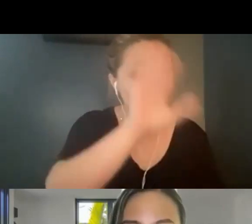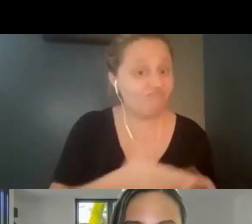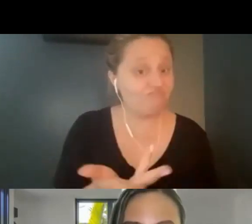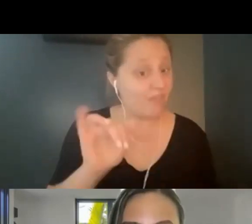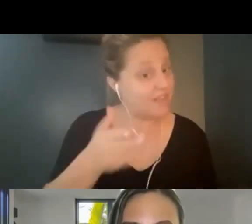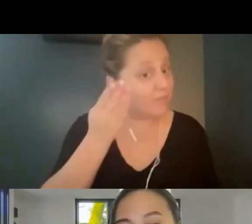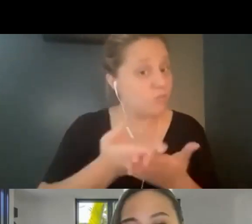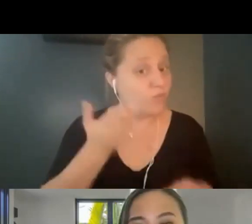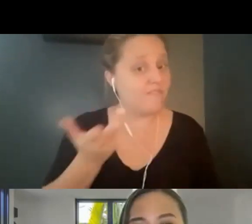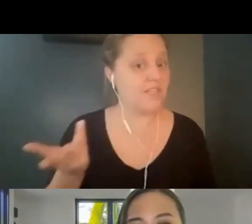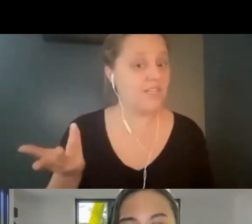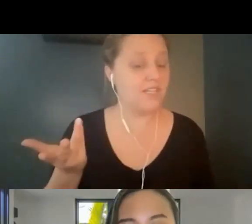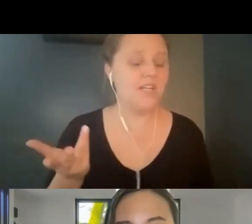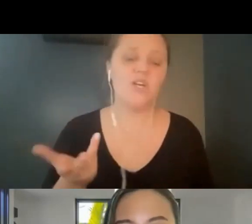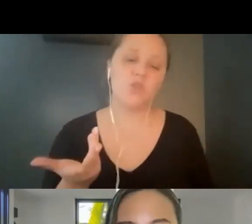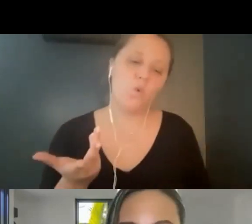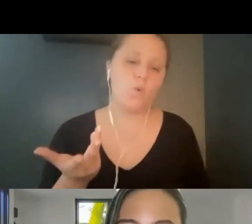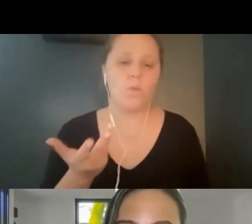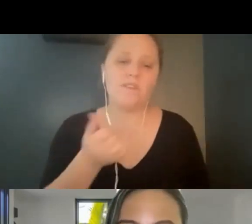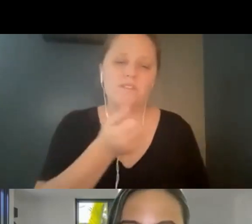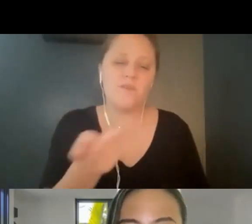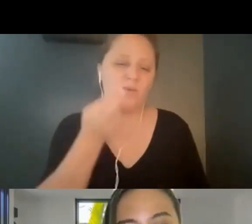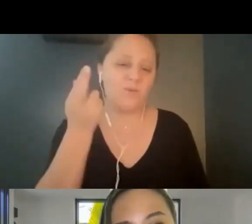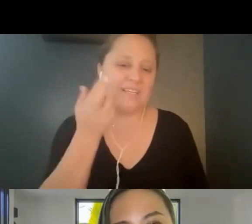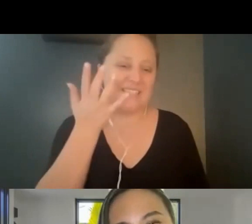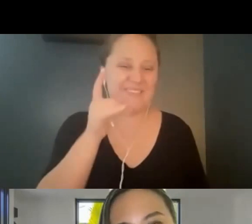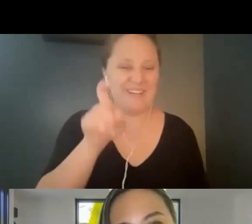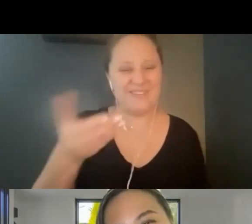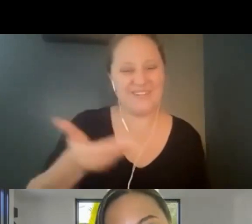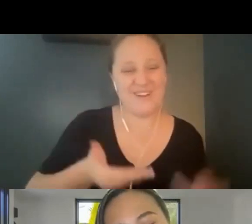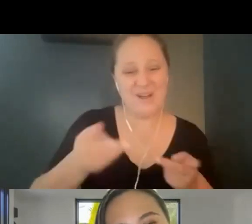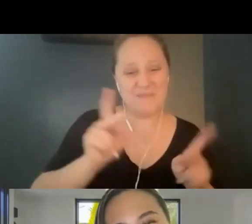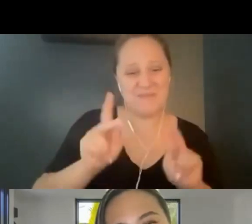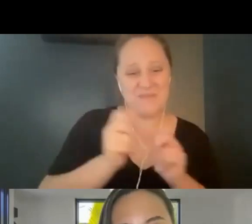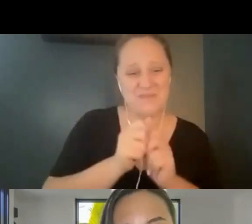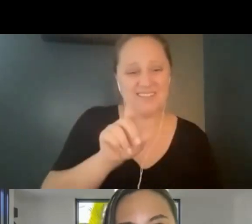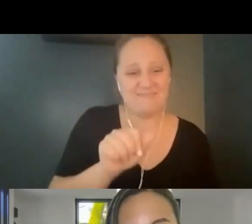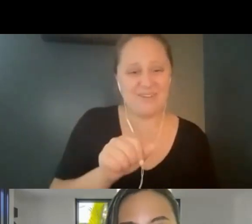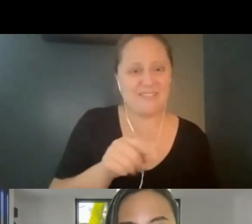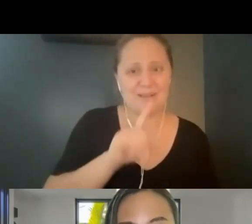Those are just a couple reasons to hire people with disabilities, I'm sure others have more so I'll turn back to you Beth.